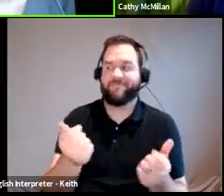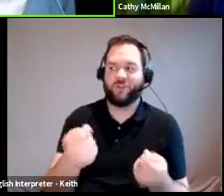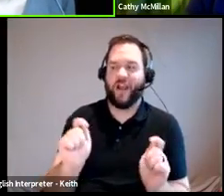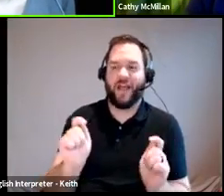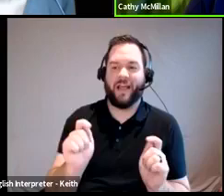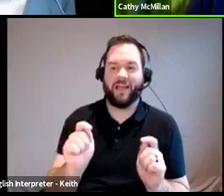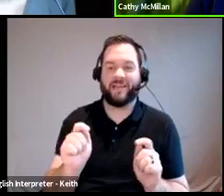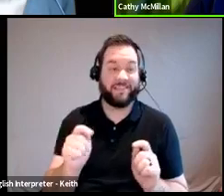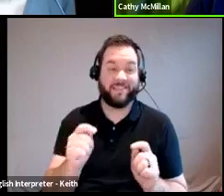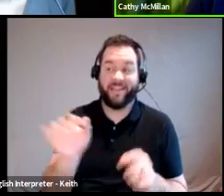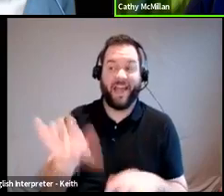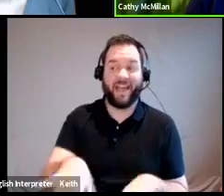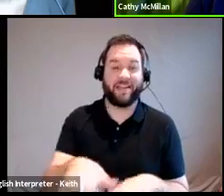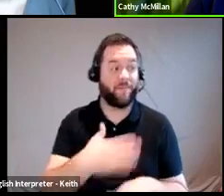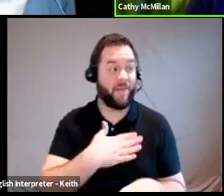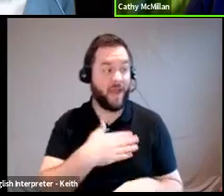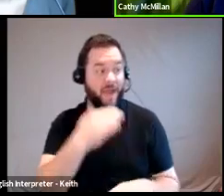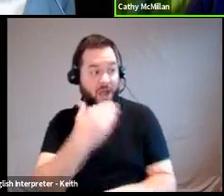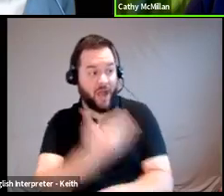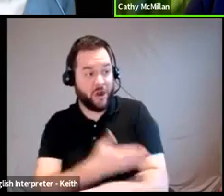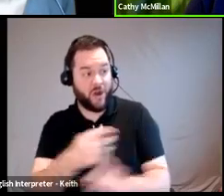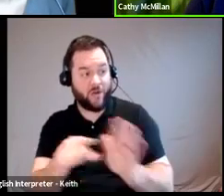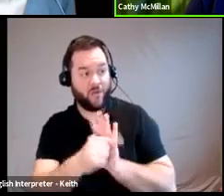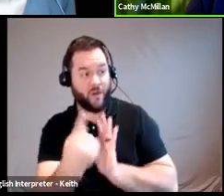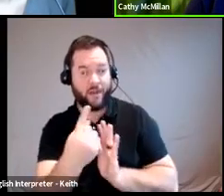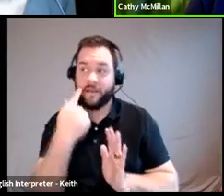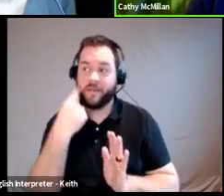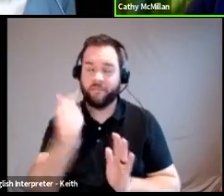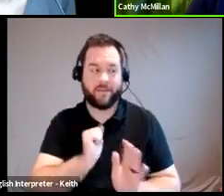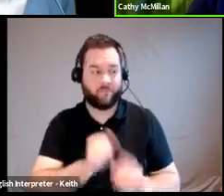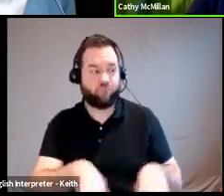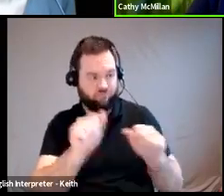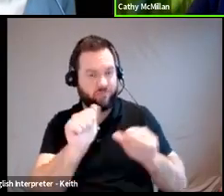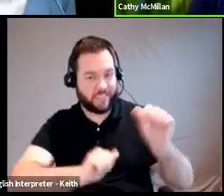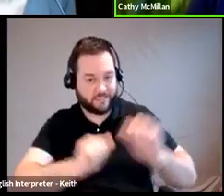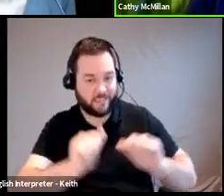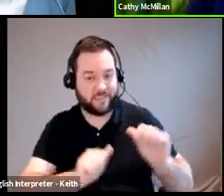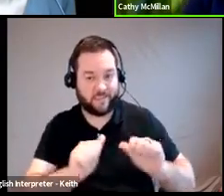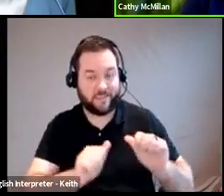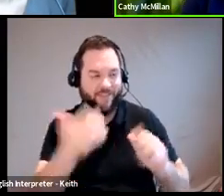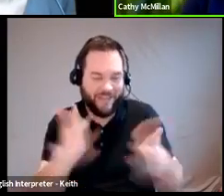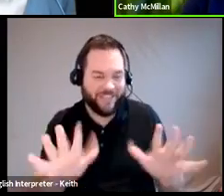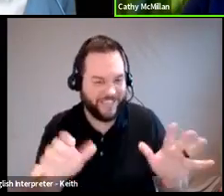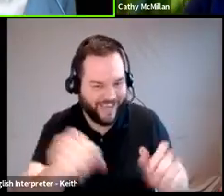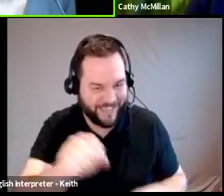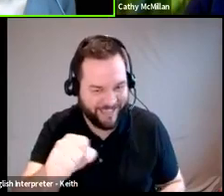else anything like, yeah, anything, anything. When my daughter was in grade one and I was like I'm going to get her assessed, or going to get her assessed, or I